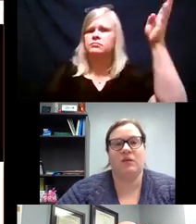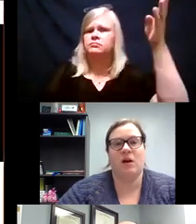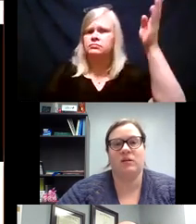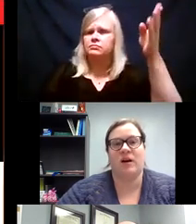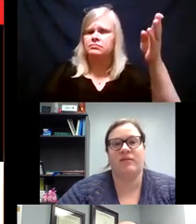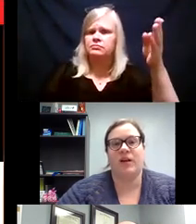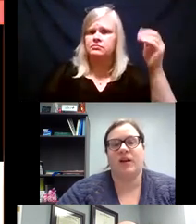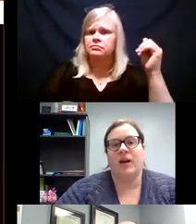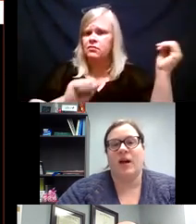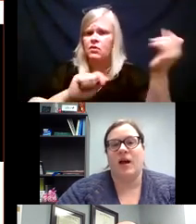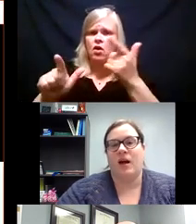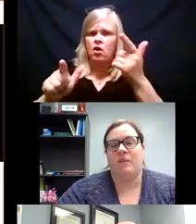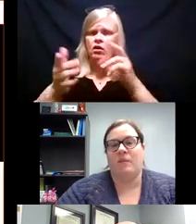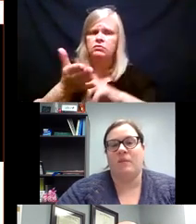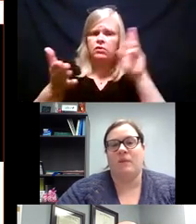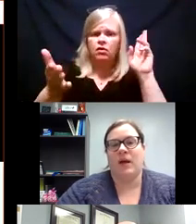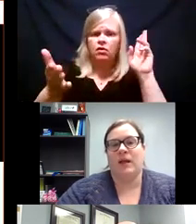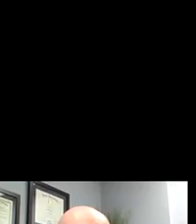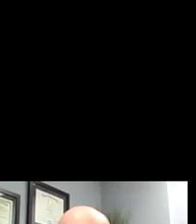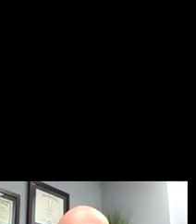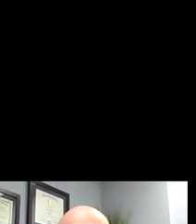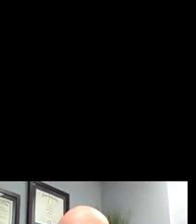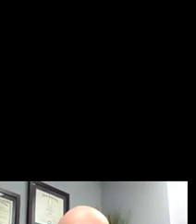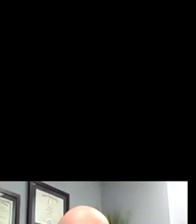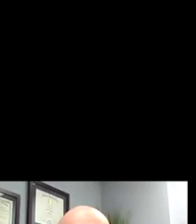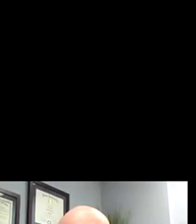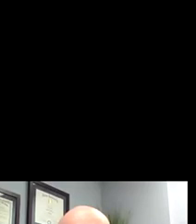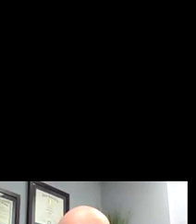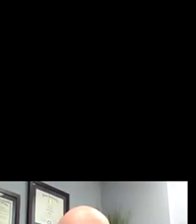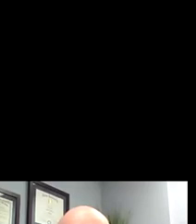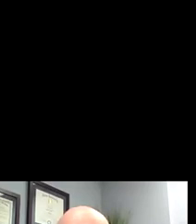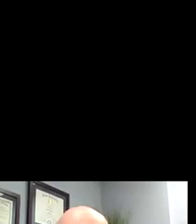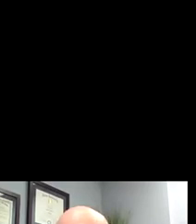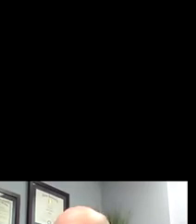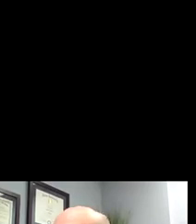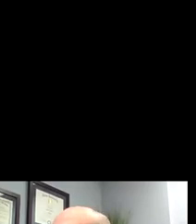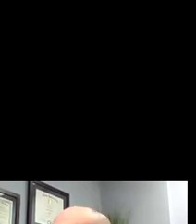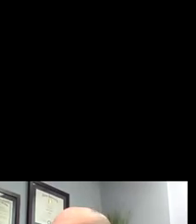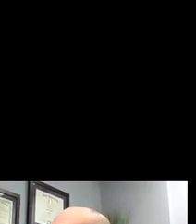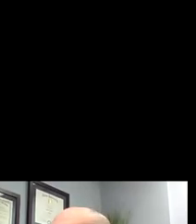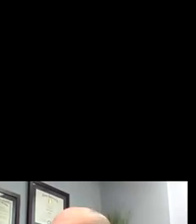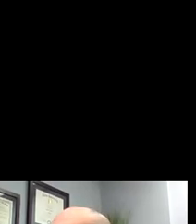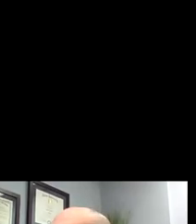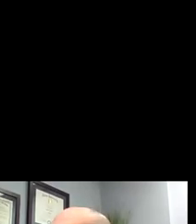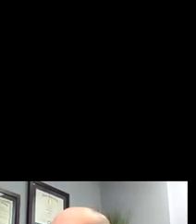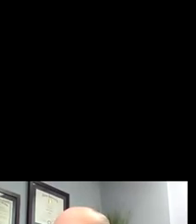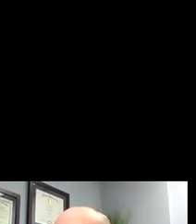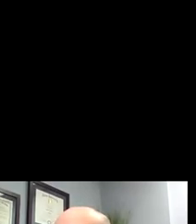EVERYBODY LOGGED OFF. LET US KNOW, LIKE I SAID, IF YOU HAVE ANY QUESTIONS. THANKS, EVERYONE.